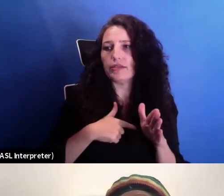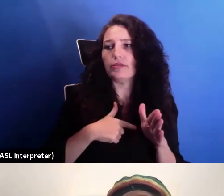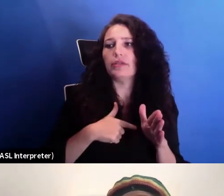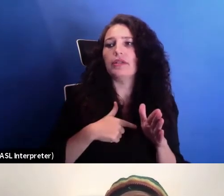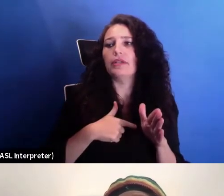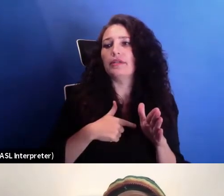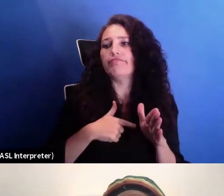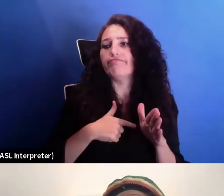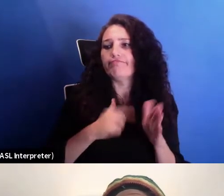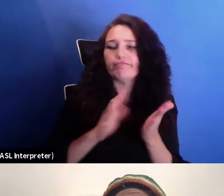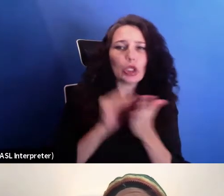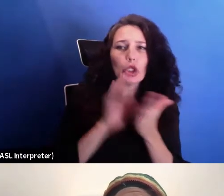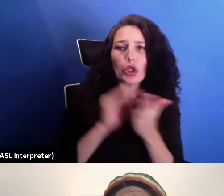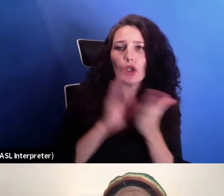unless they are educated